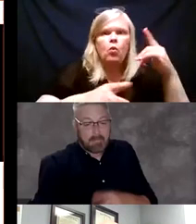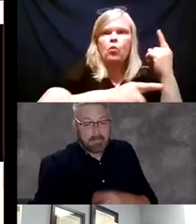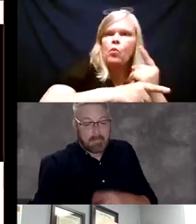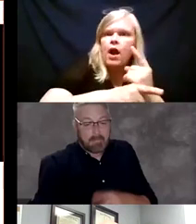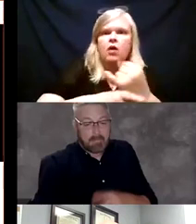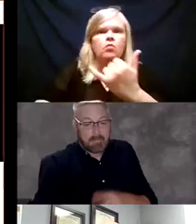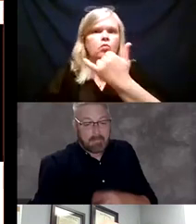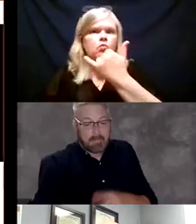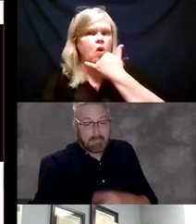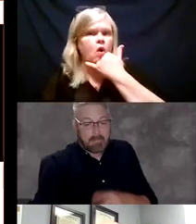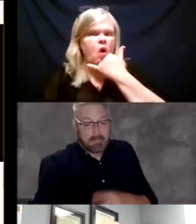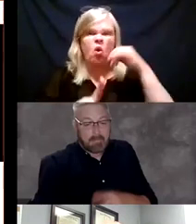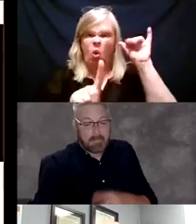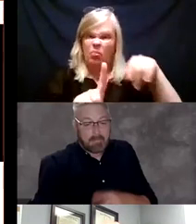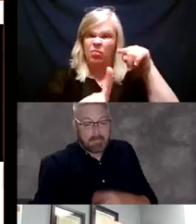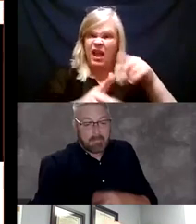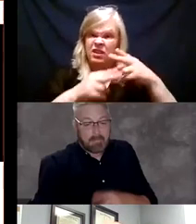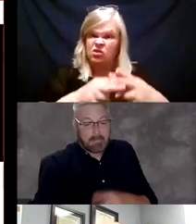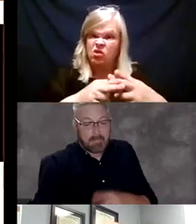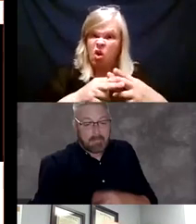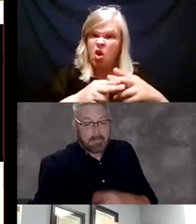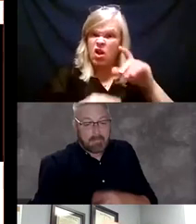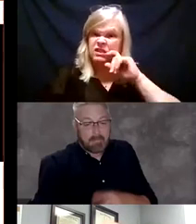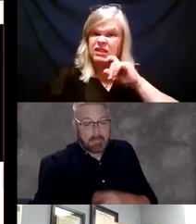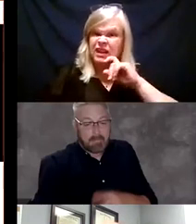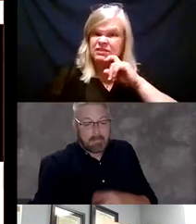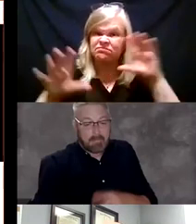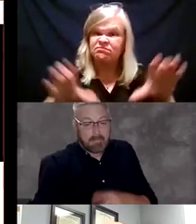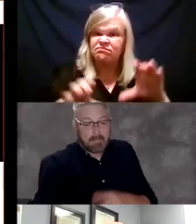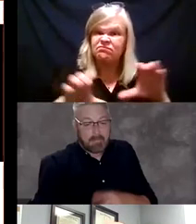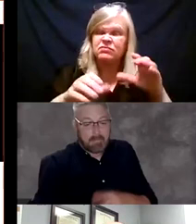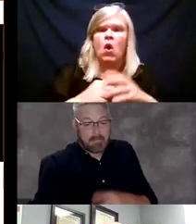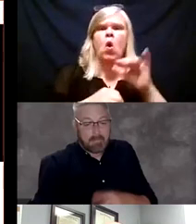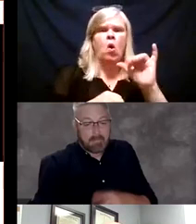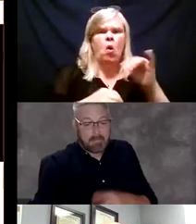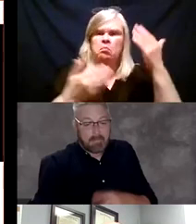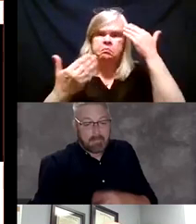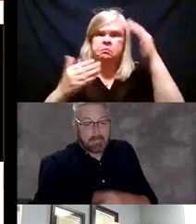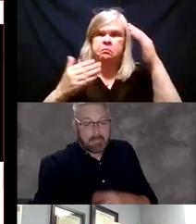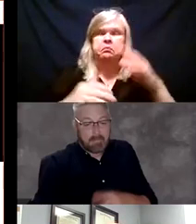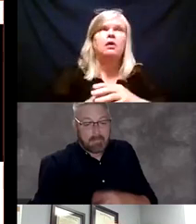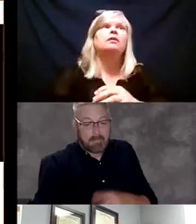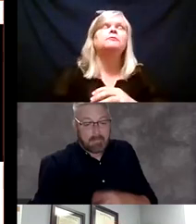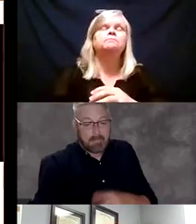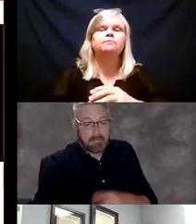SEXUAL ACTIVITY. THE OTHER THING THAT MAKES A